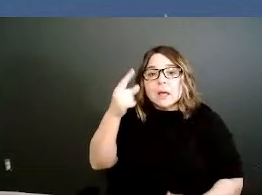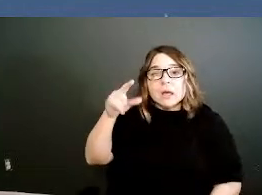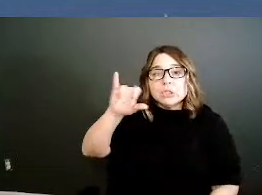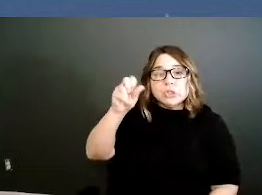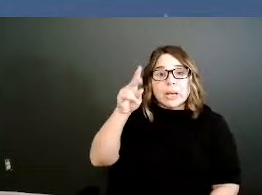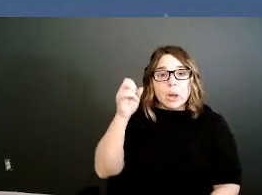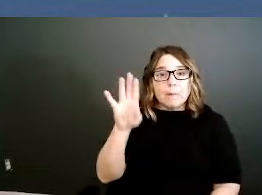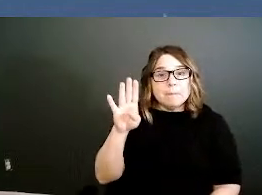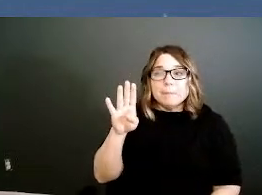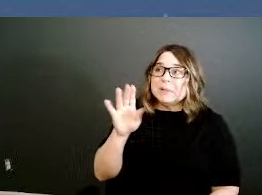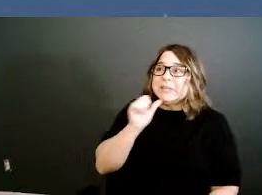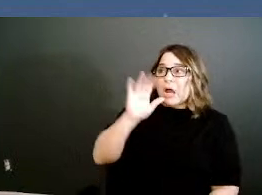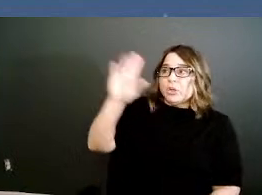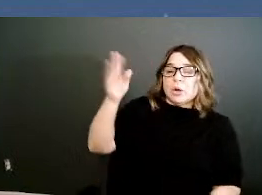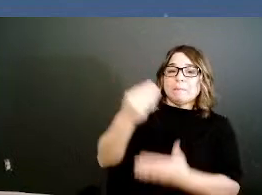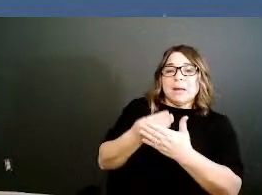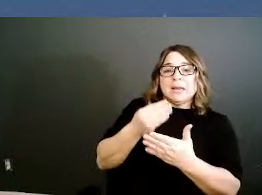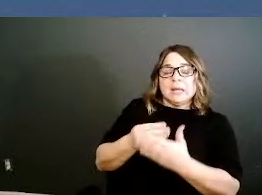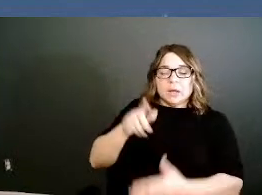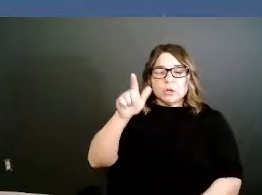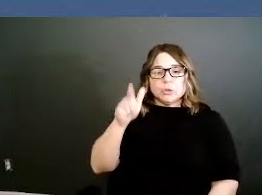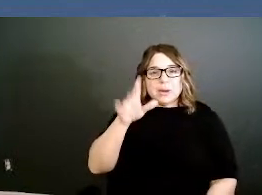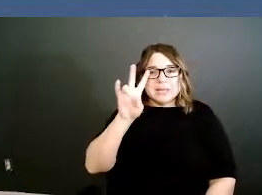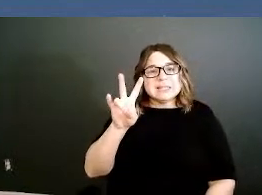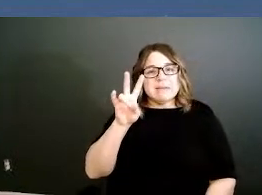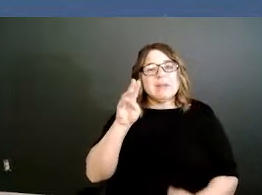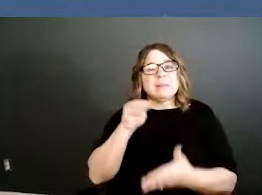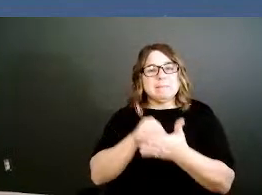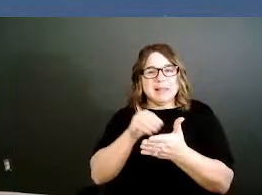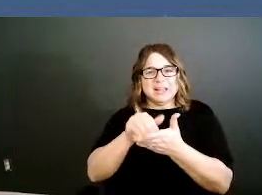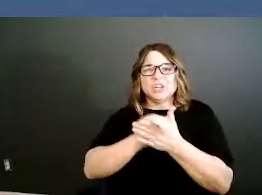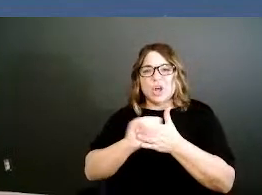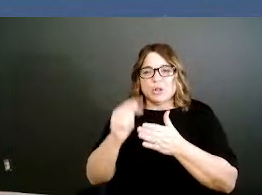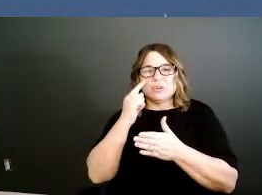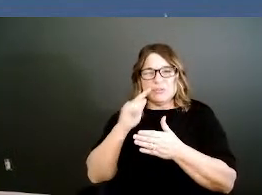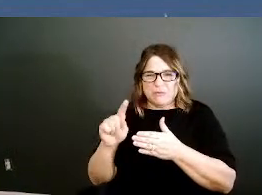COST TAXPAYERS MILLIONS IN POLICE BRUTALITY AND MURDER SETTLEMENTS, A POLICE DEPARTMENT WITH LEADERS THAT LOOK